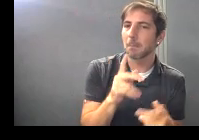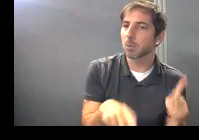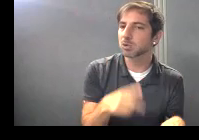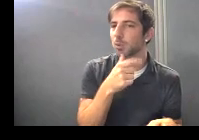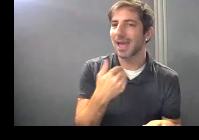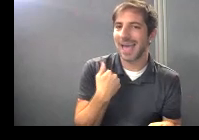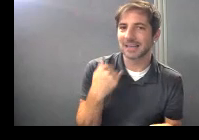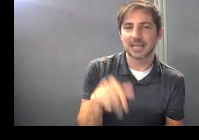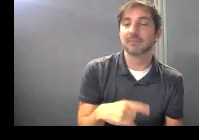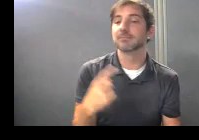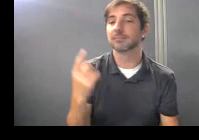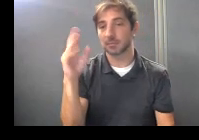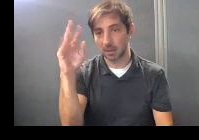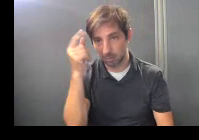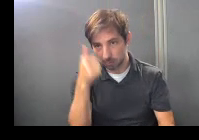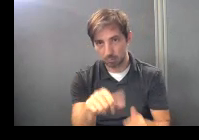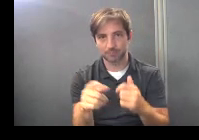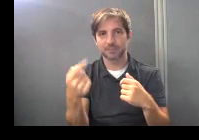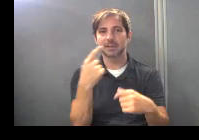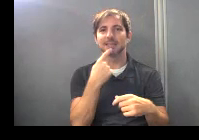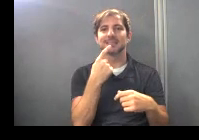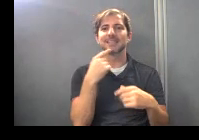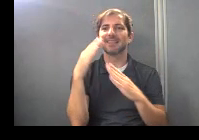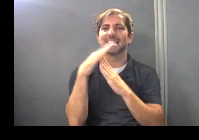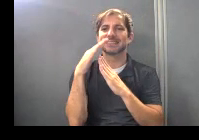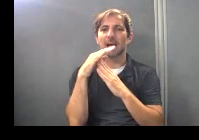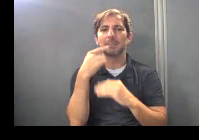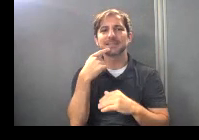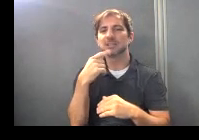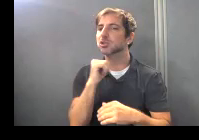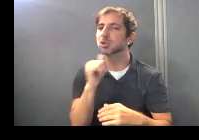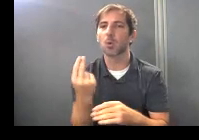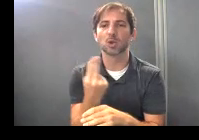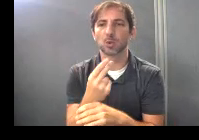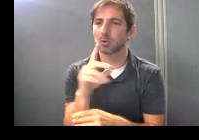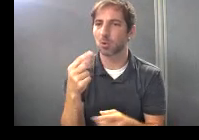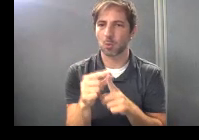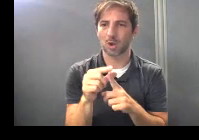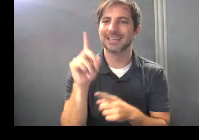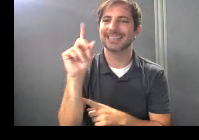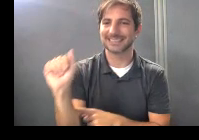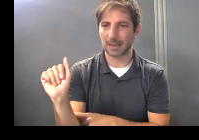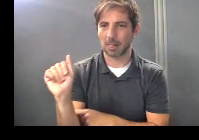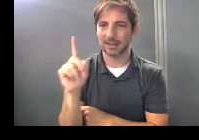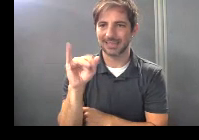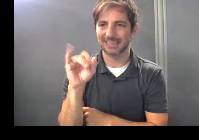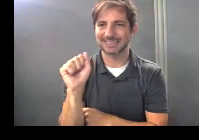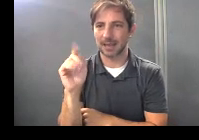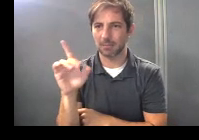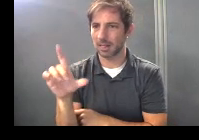AT THE TOP, IT SAYS DO NOT USE THE DISABLED. USING THE TERM "DISABLED."